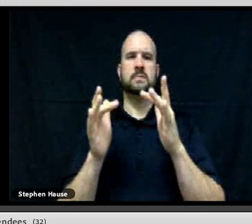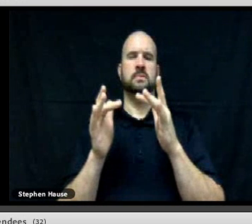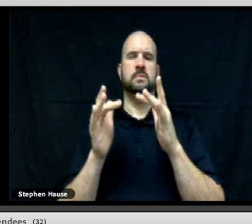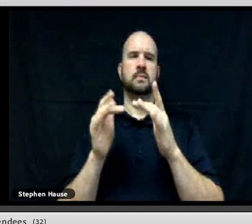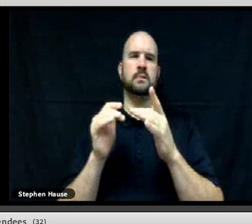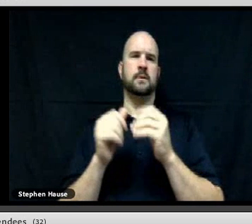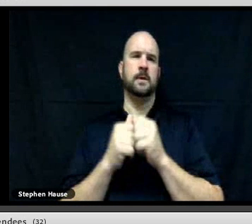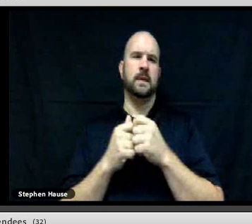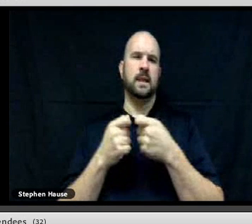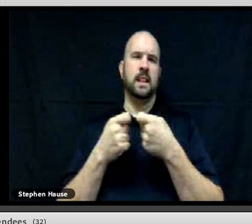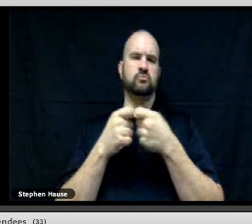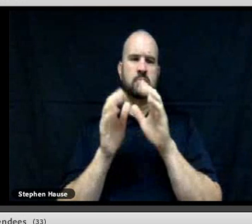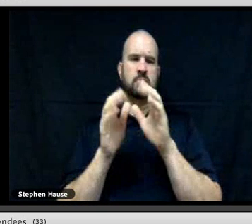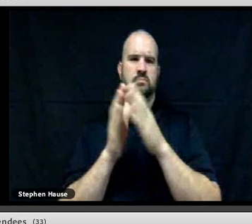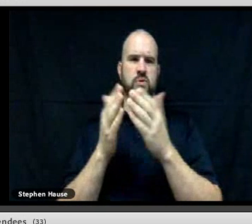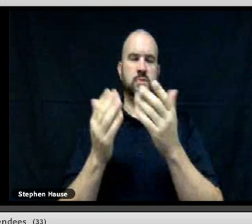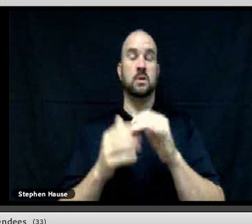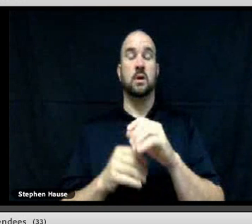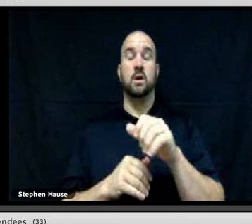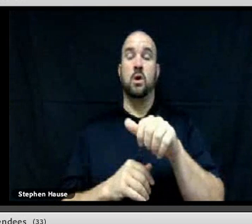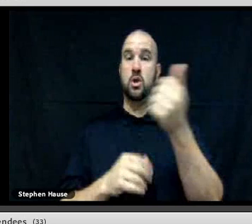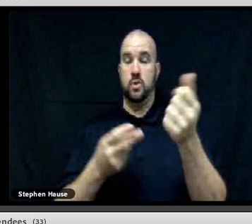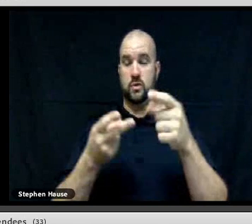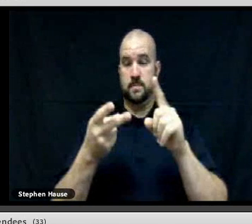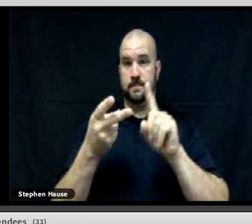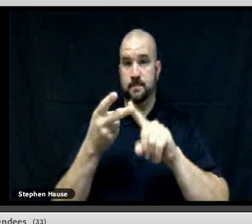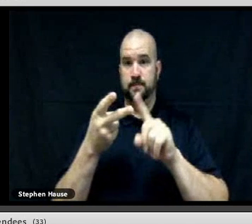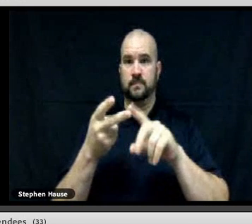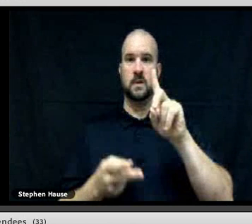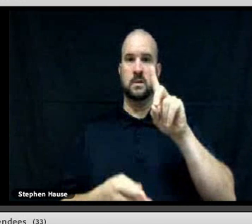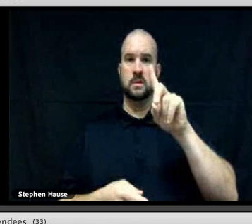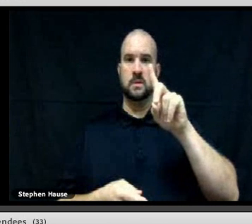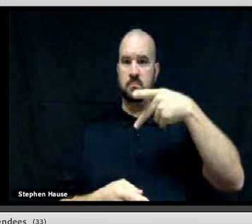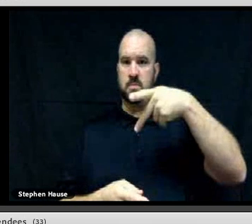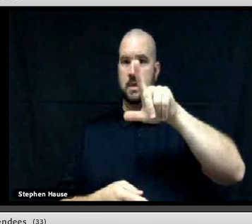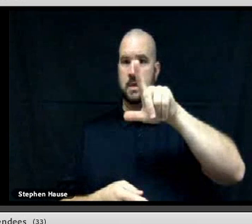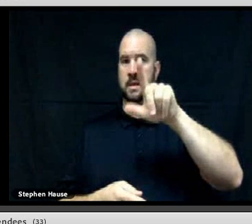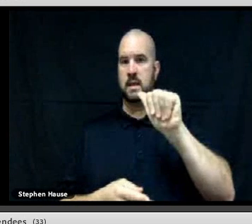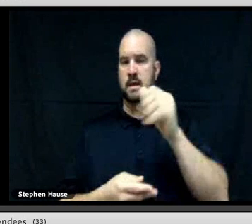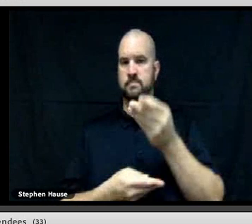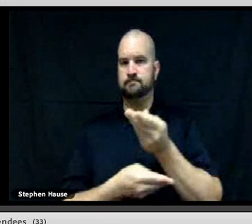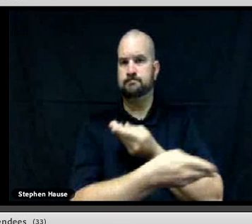is the DPLA Exchange. And it's a marketplace that's aimed at improving library's access